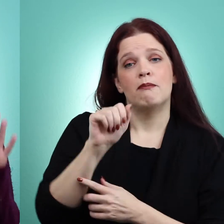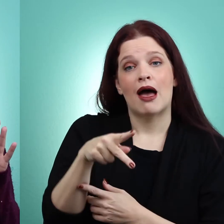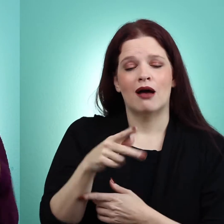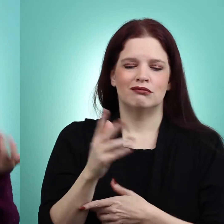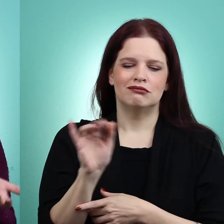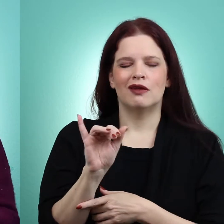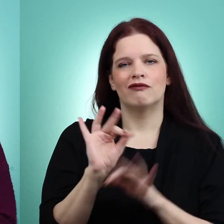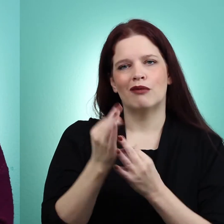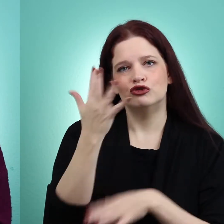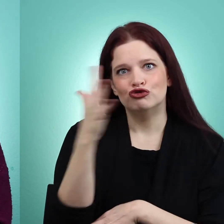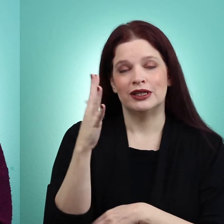visual and it may look something like this.